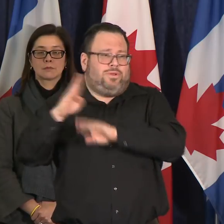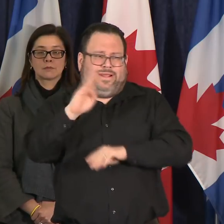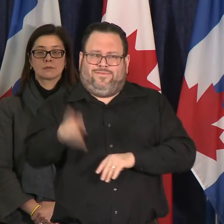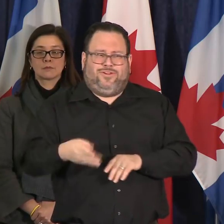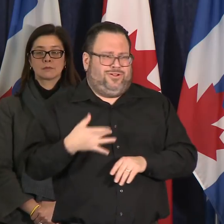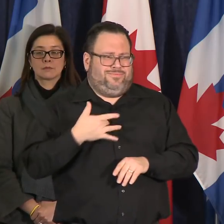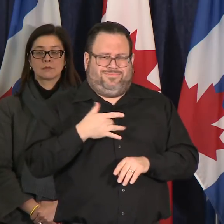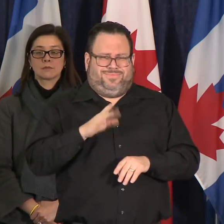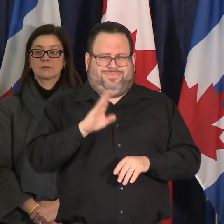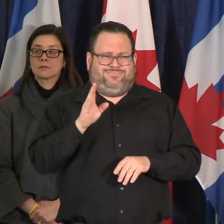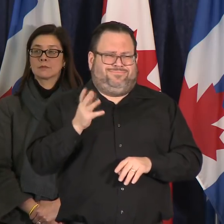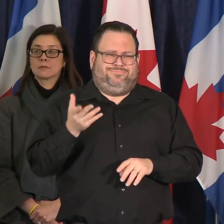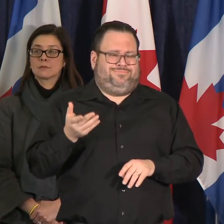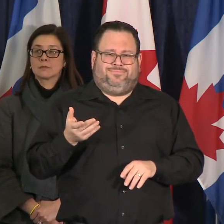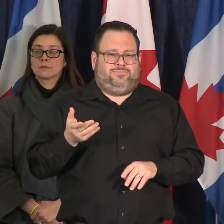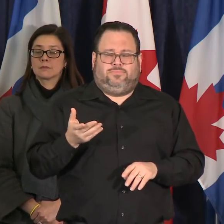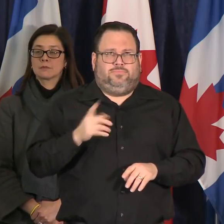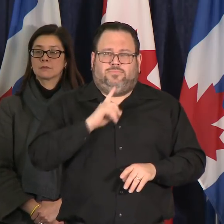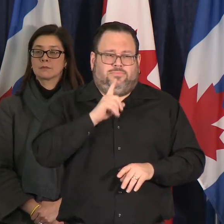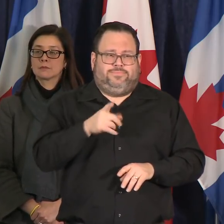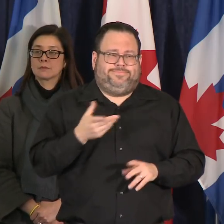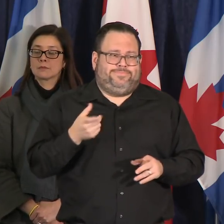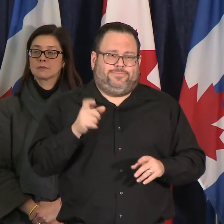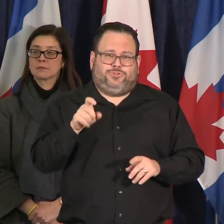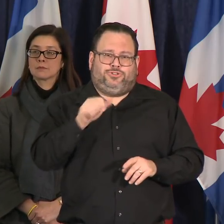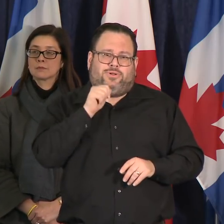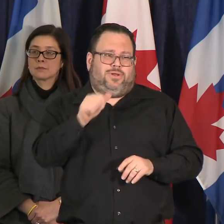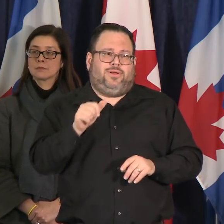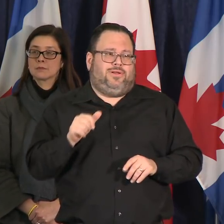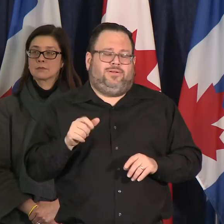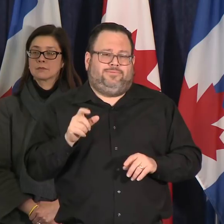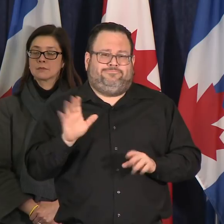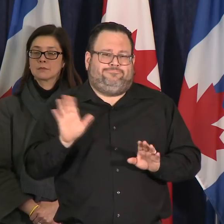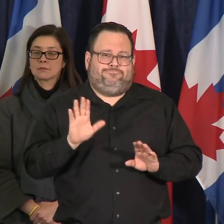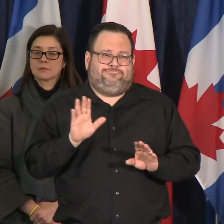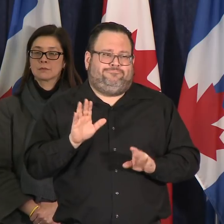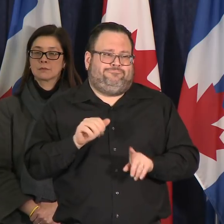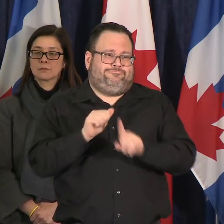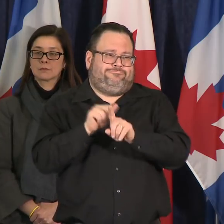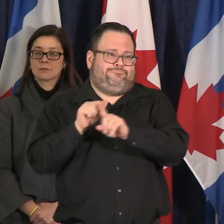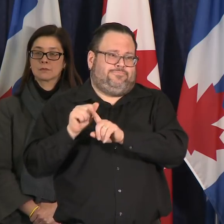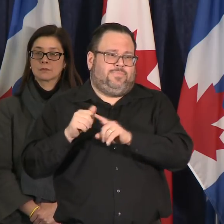also understand that there are now also a number of other online scams ranging